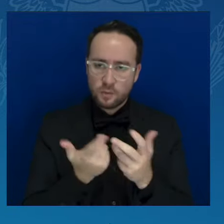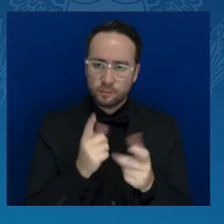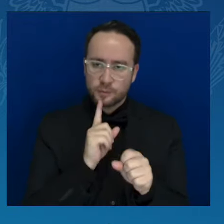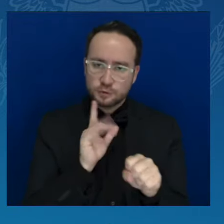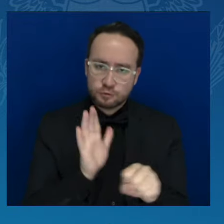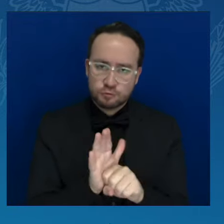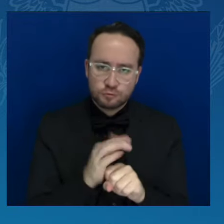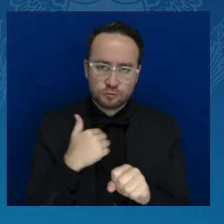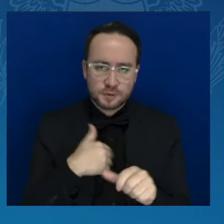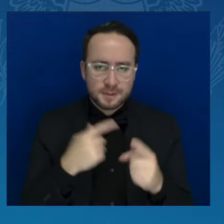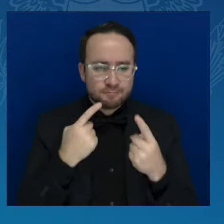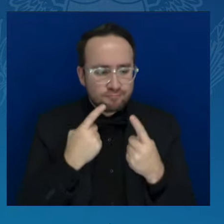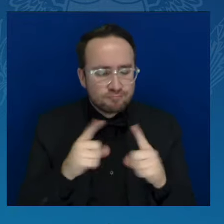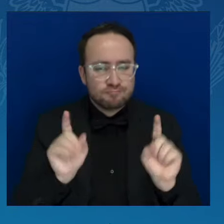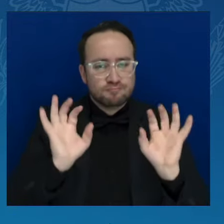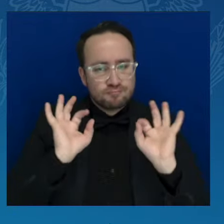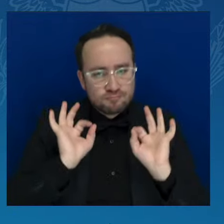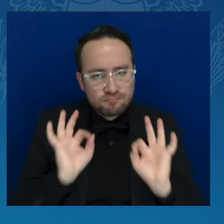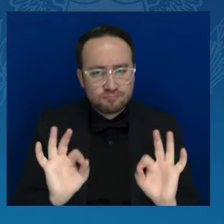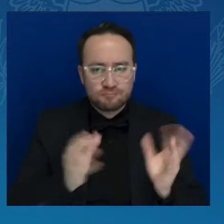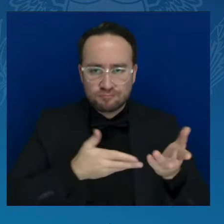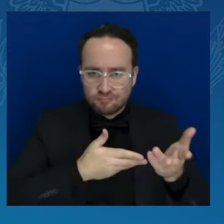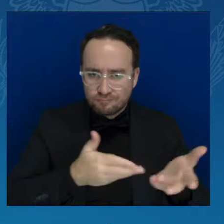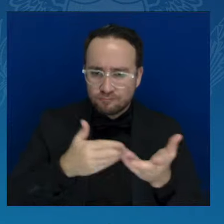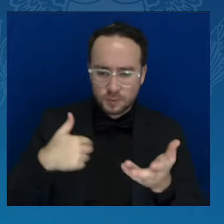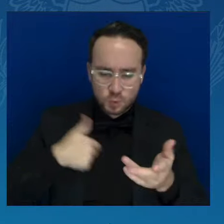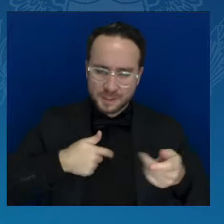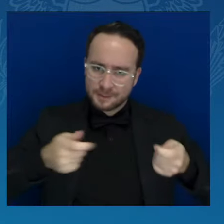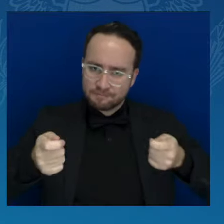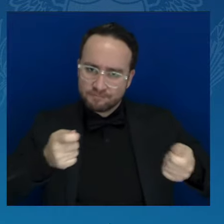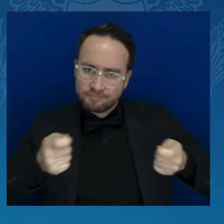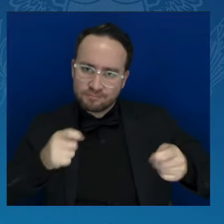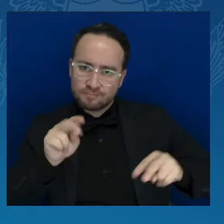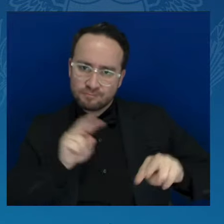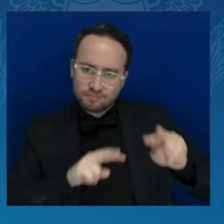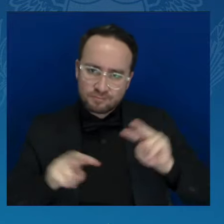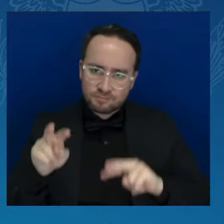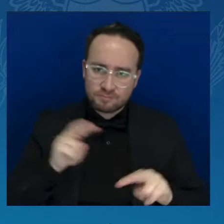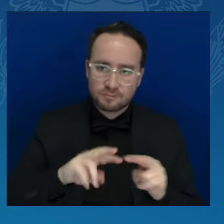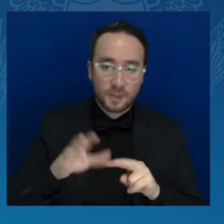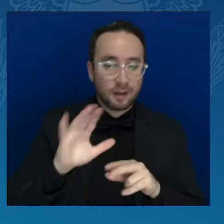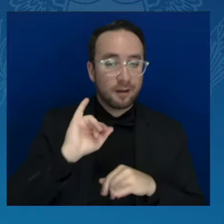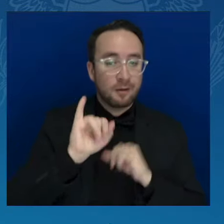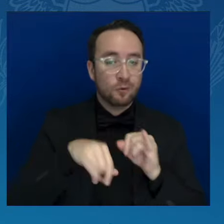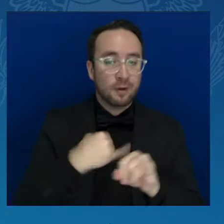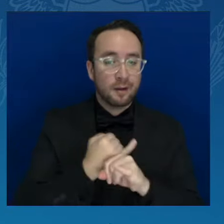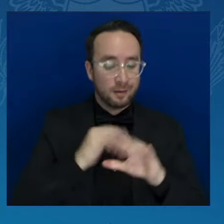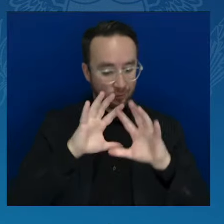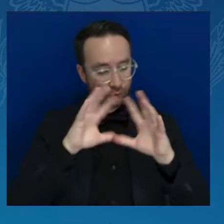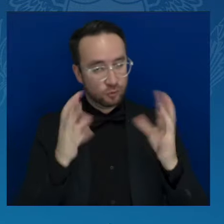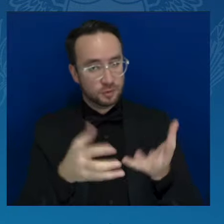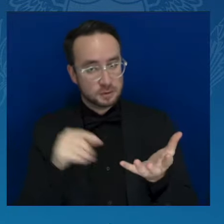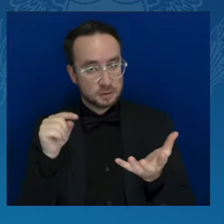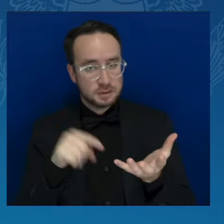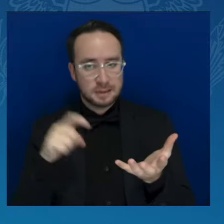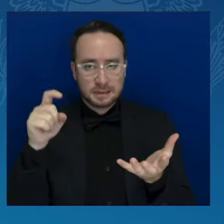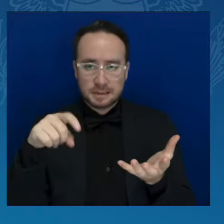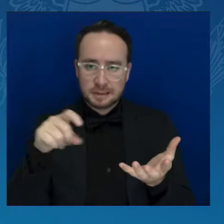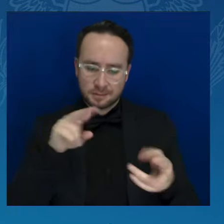since the last of these meetings to develop a legislative proposal and the framework that the Vice President mentioned to reform the system.